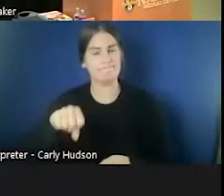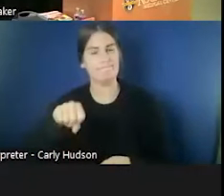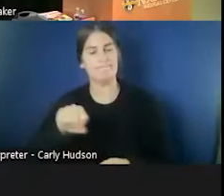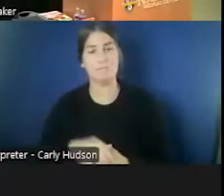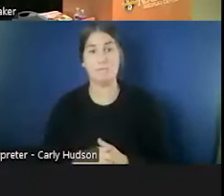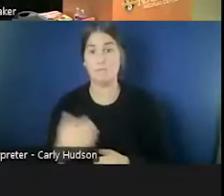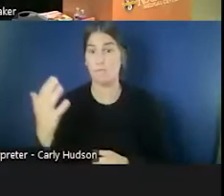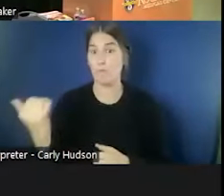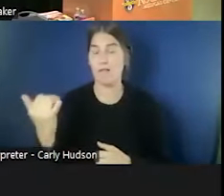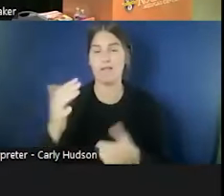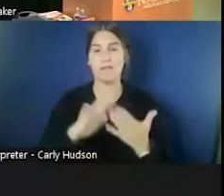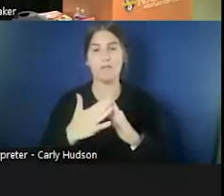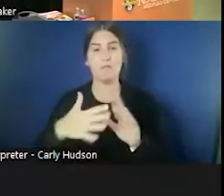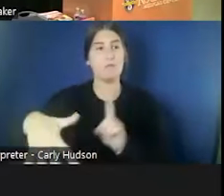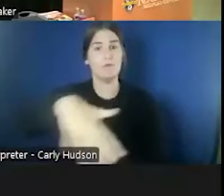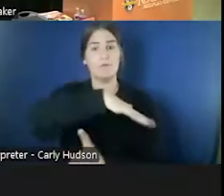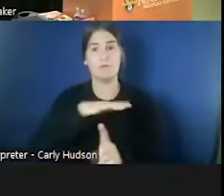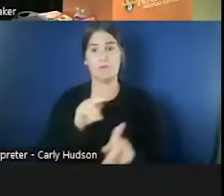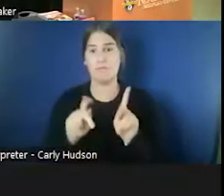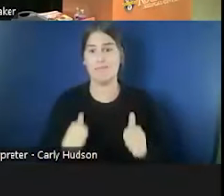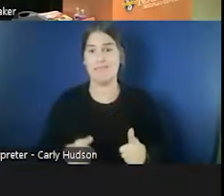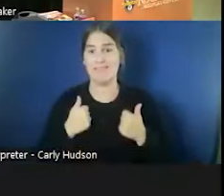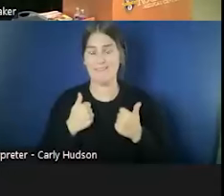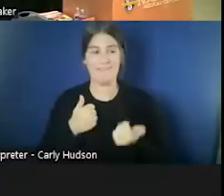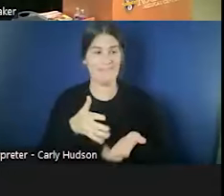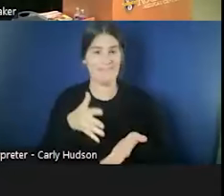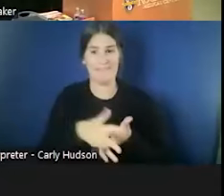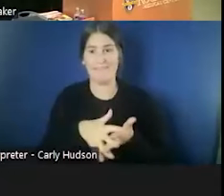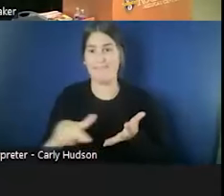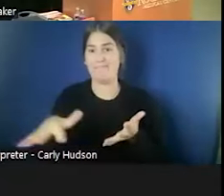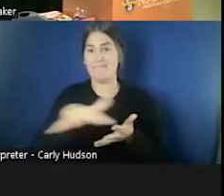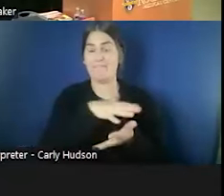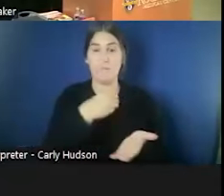nature of the communities people reside in such as whether it has wealth whether or not there is